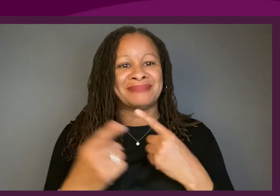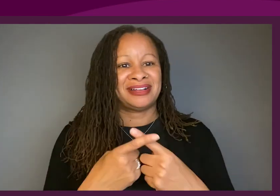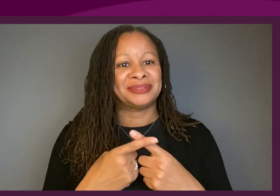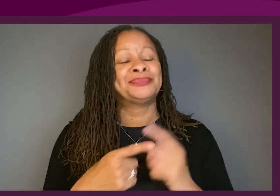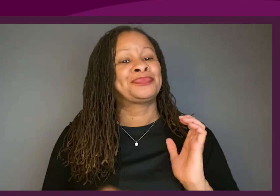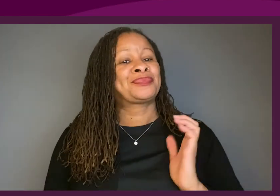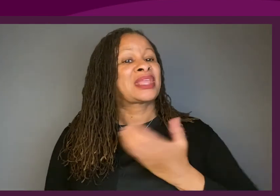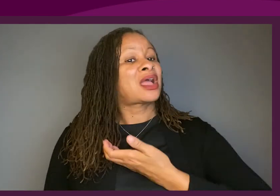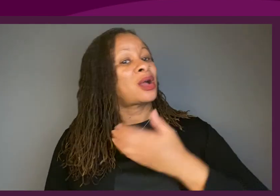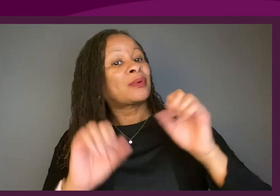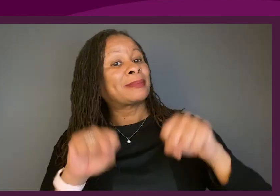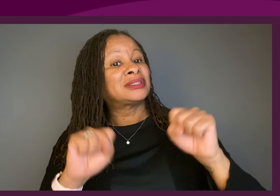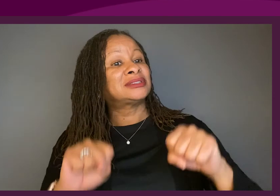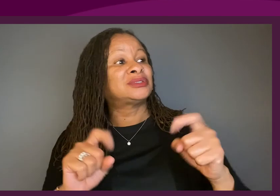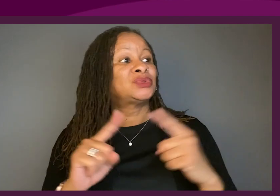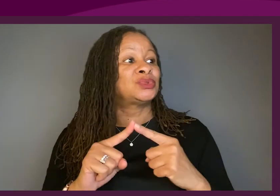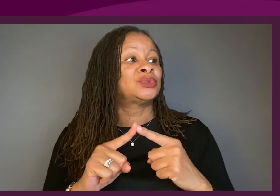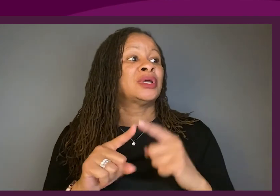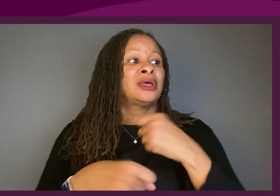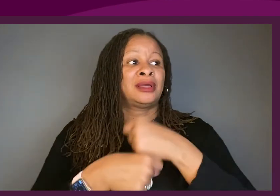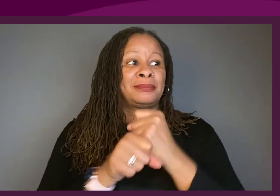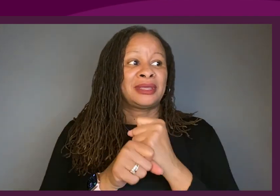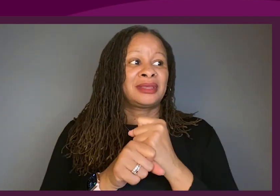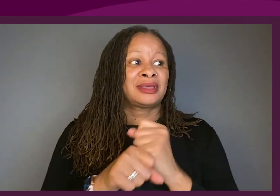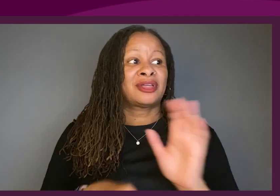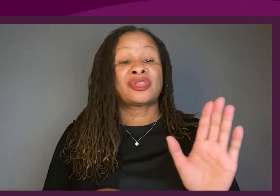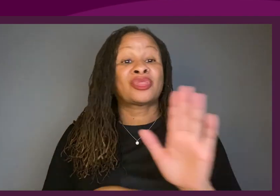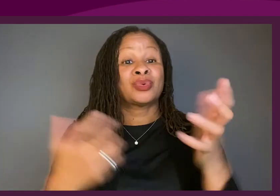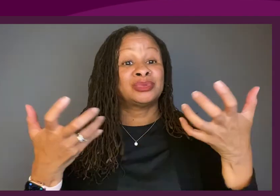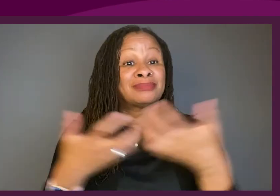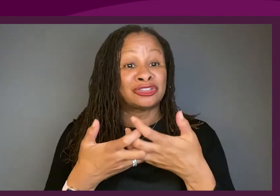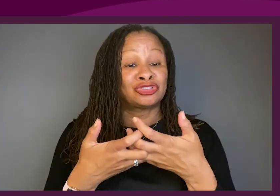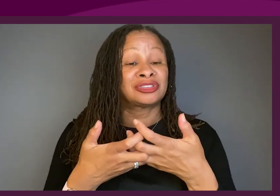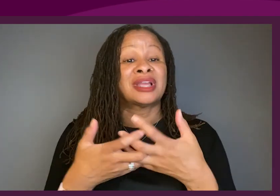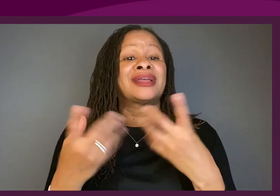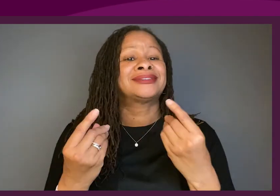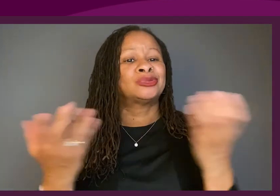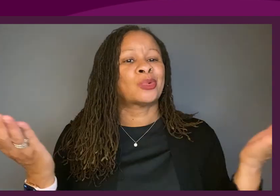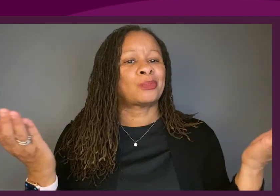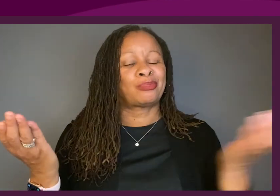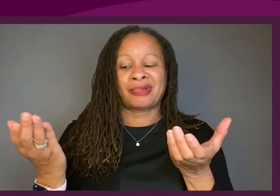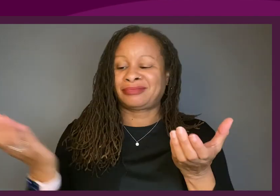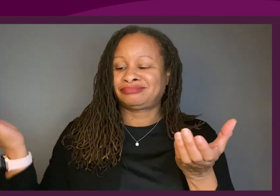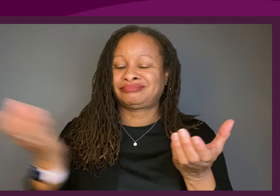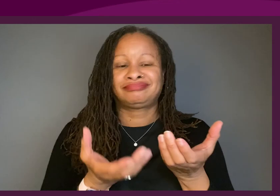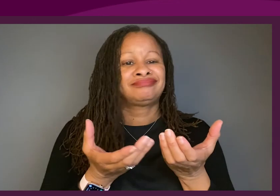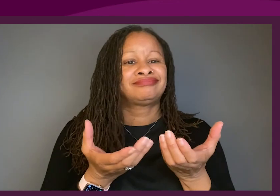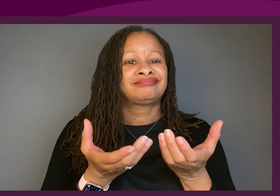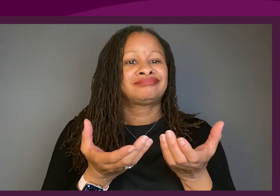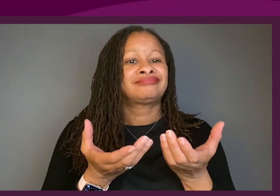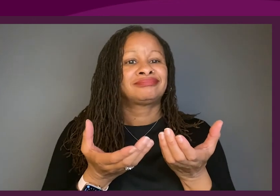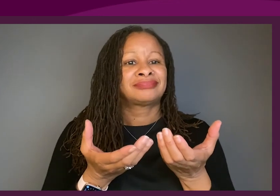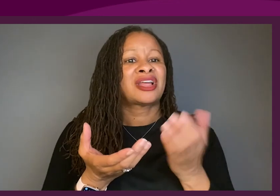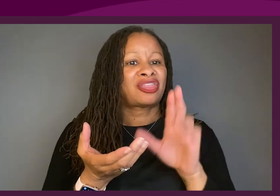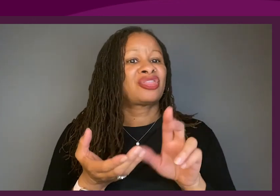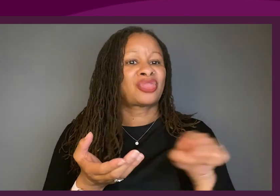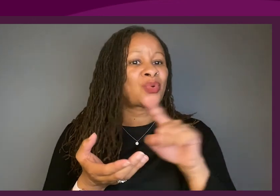disability-led organizations to make the kind of improvements and to provide a kind of resources